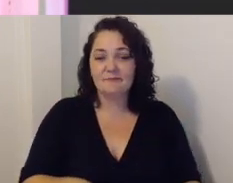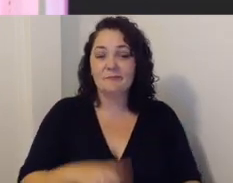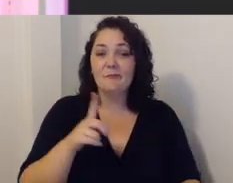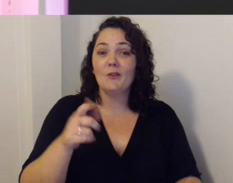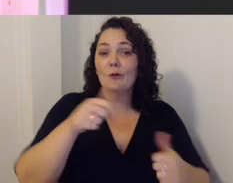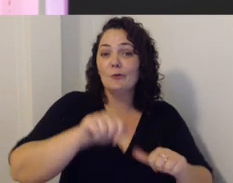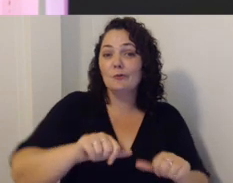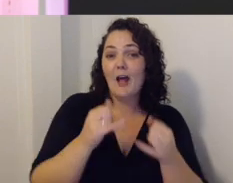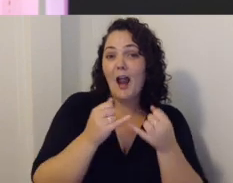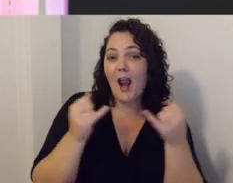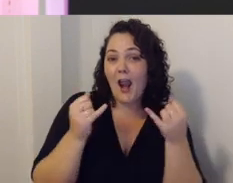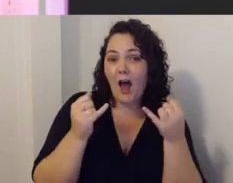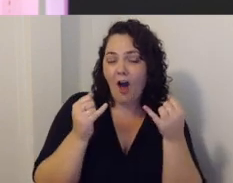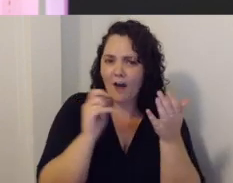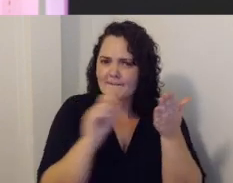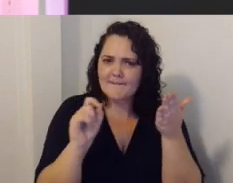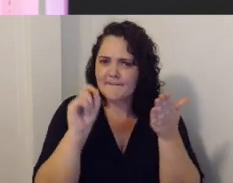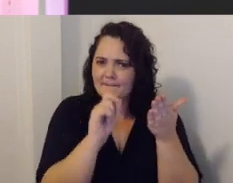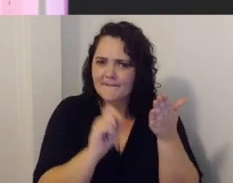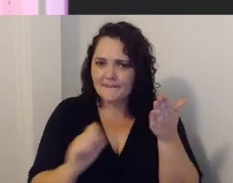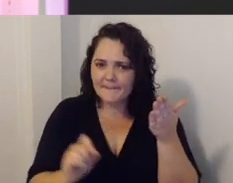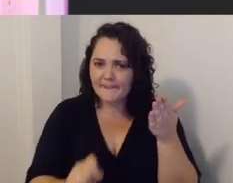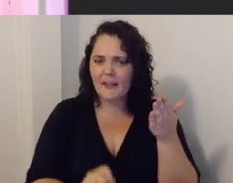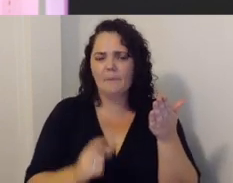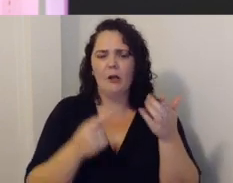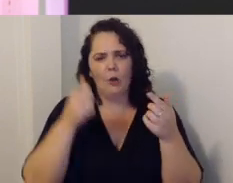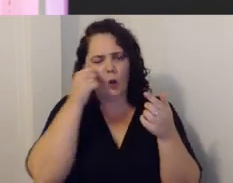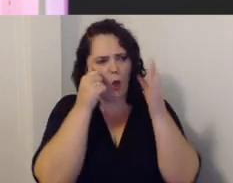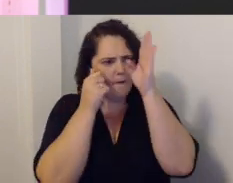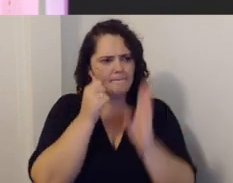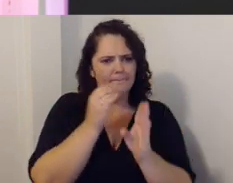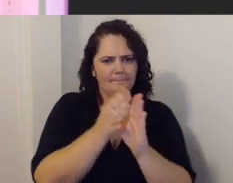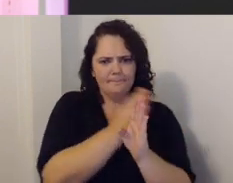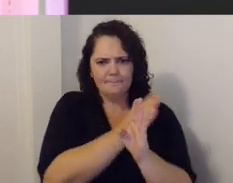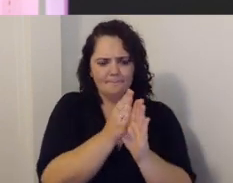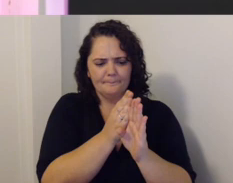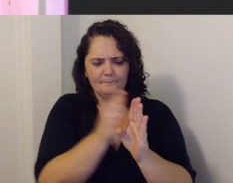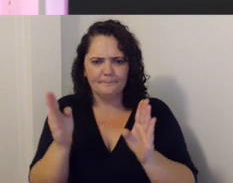background or the form from the field is that one line but now you can really lay out an atmosphere,